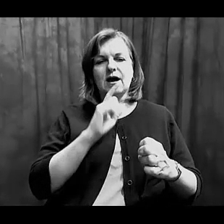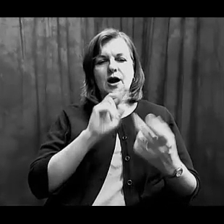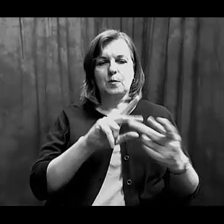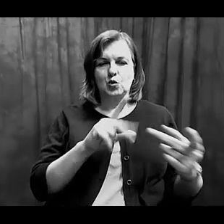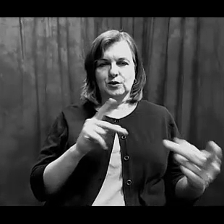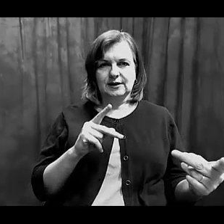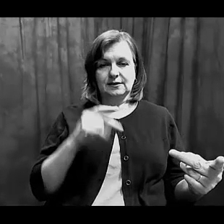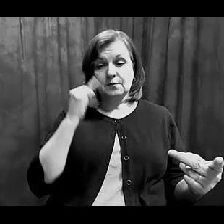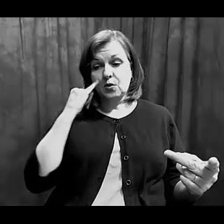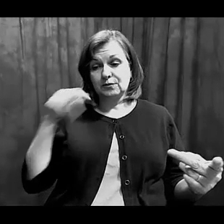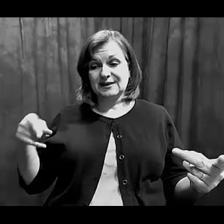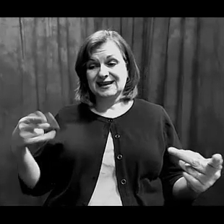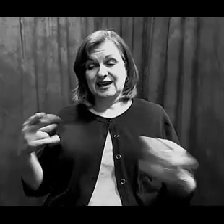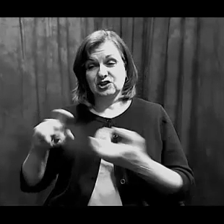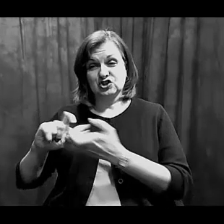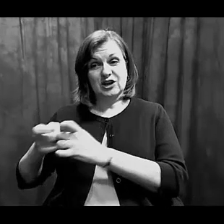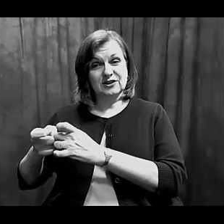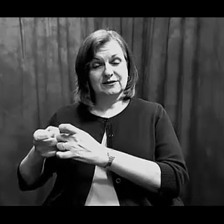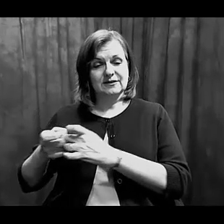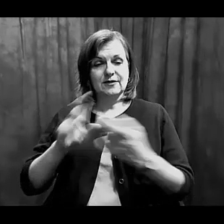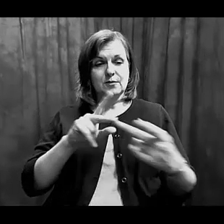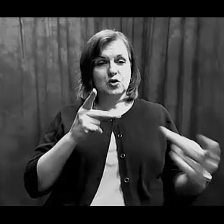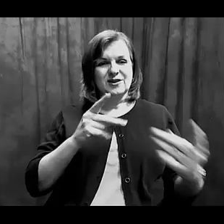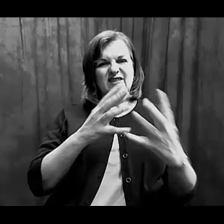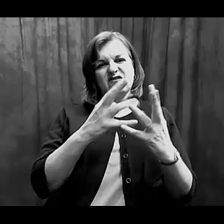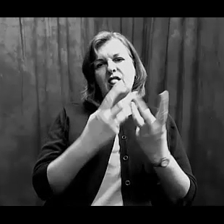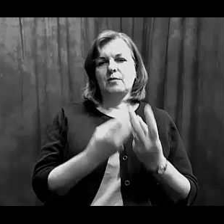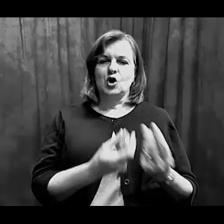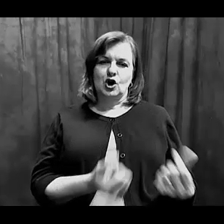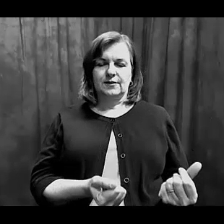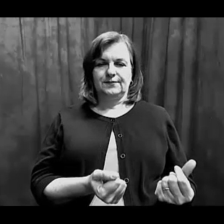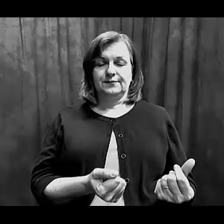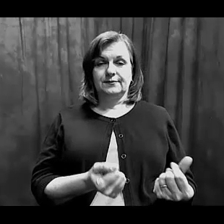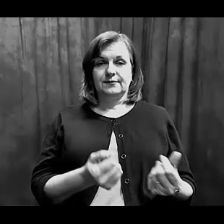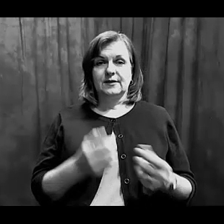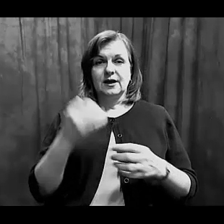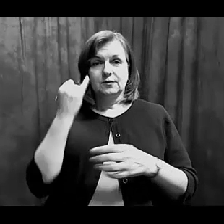enzymes we said are proteins if you change the pH it falls apart